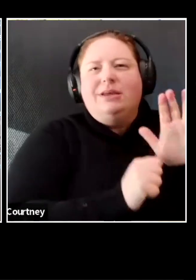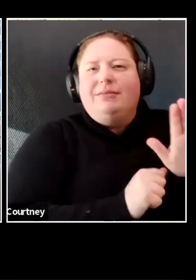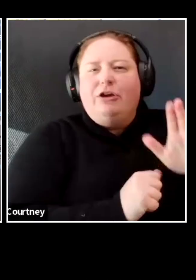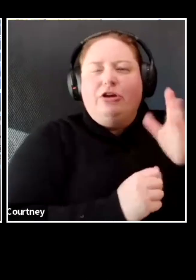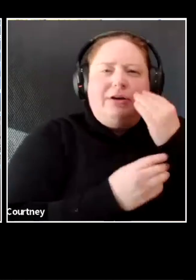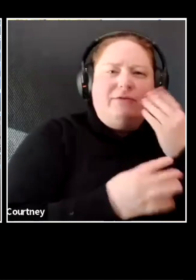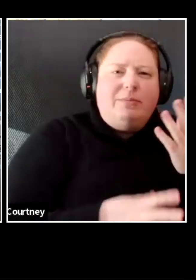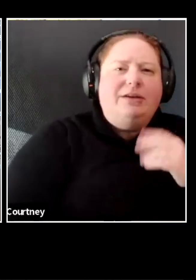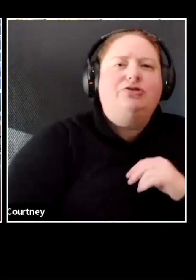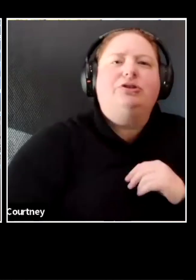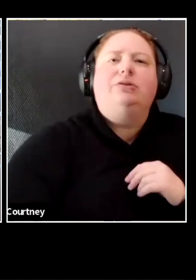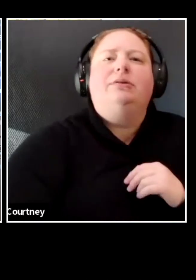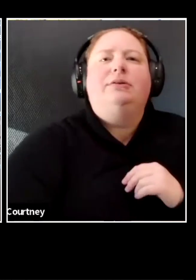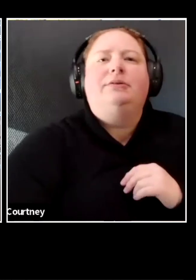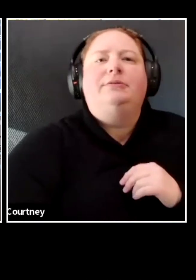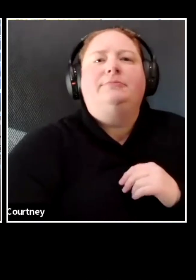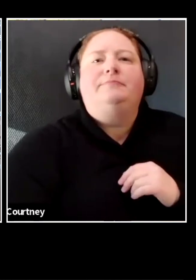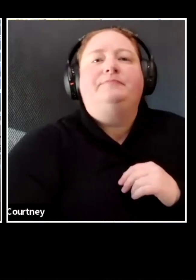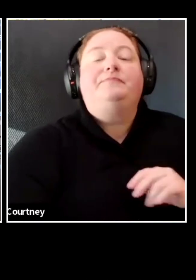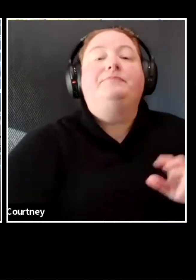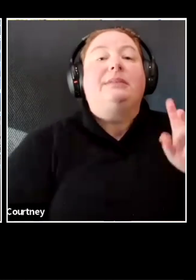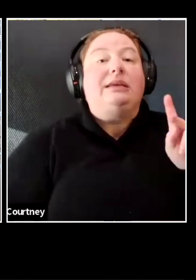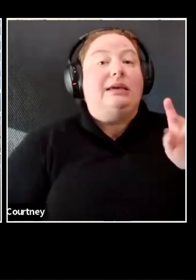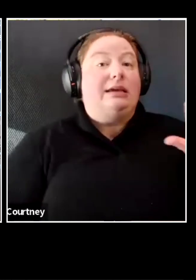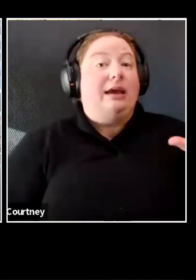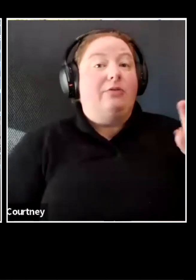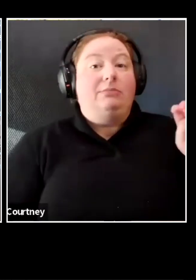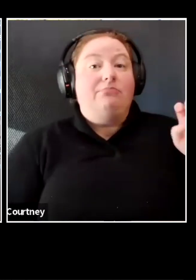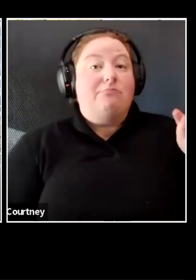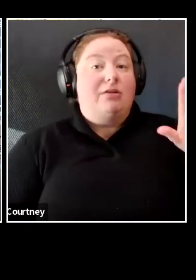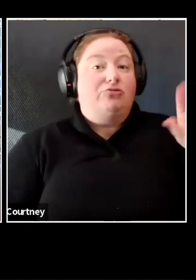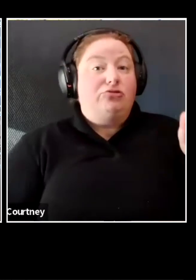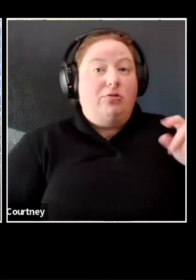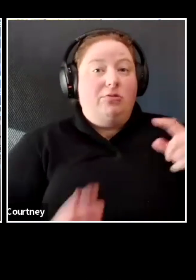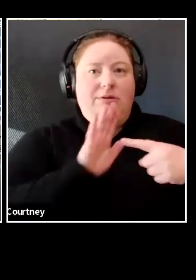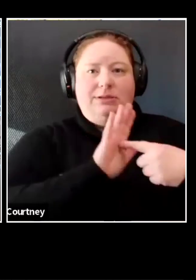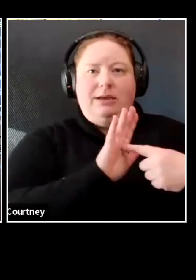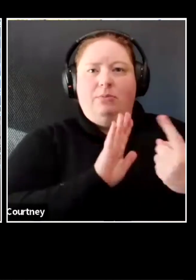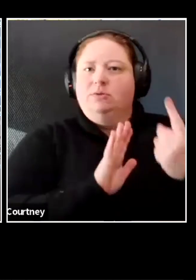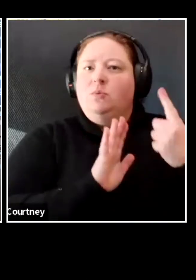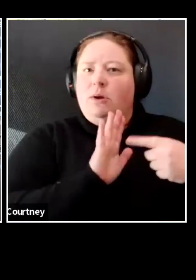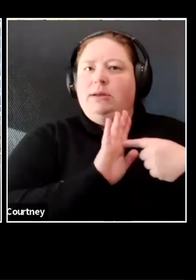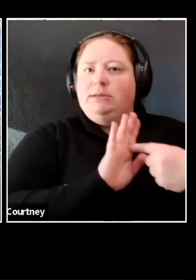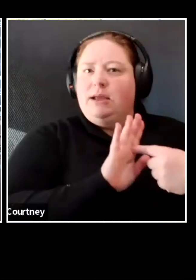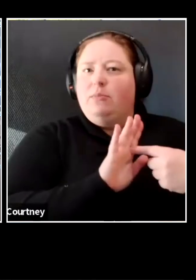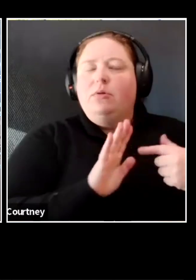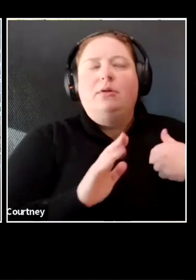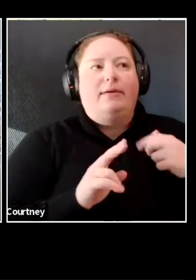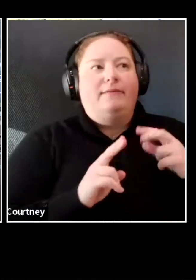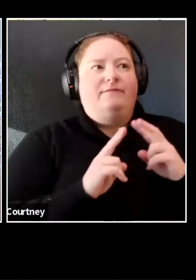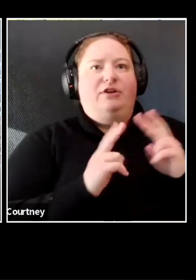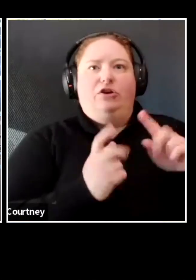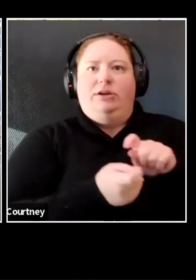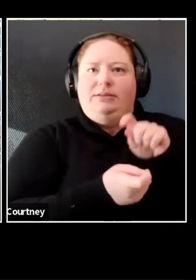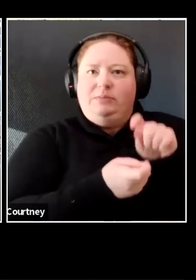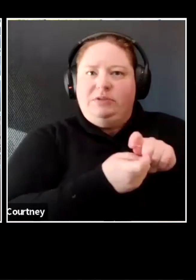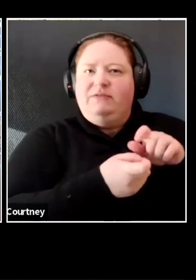Um, the King County Metro example is one such example. They have very specific local and agency